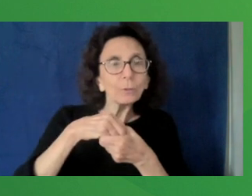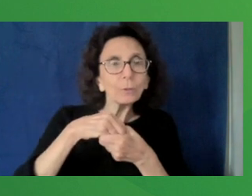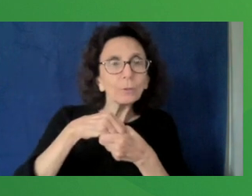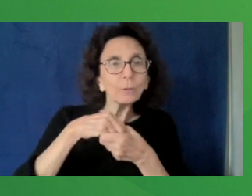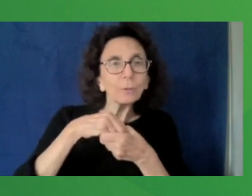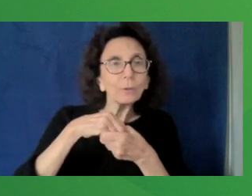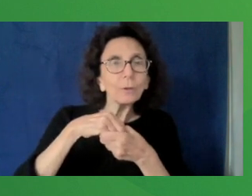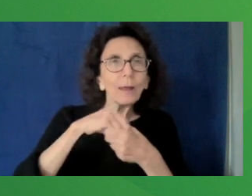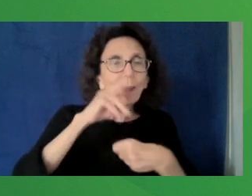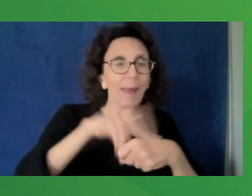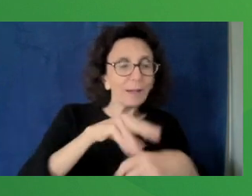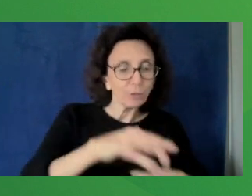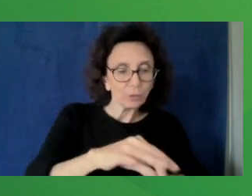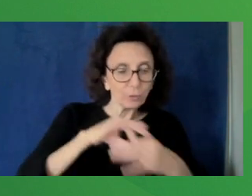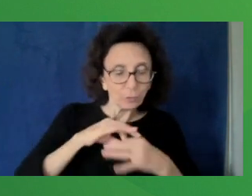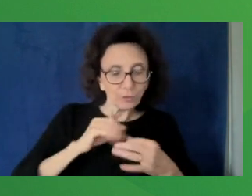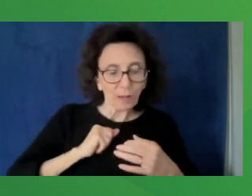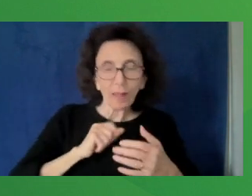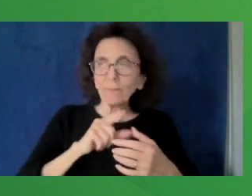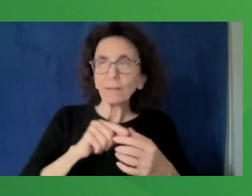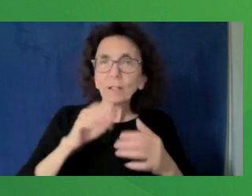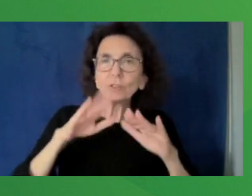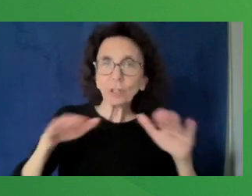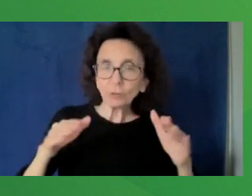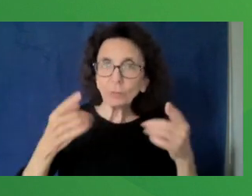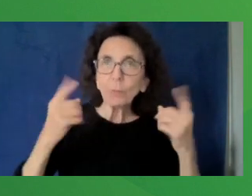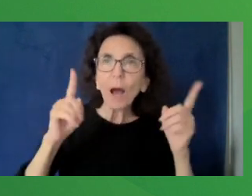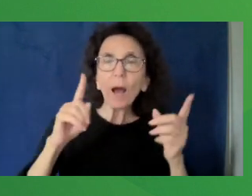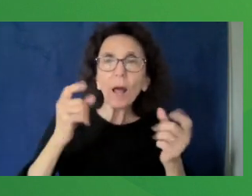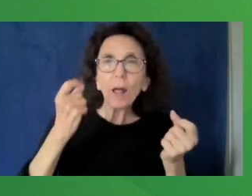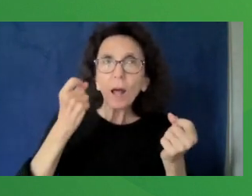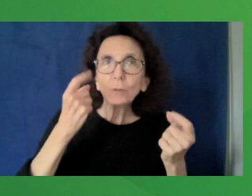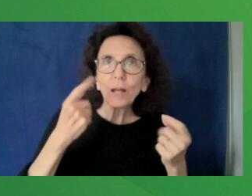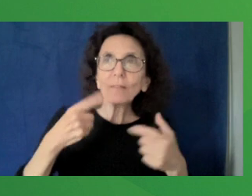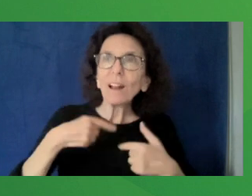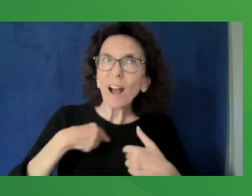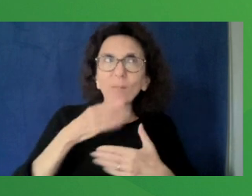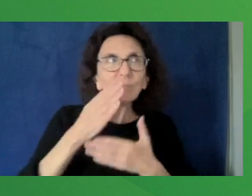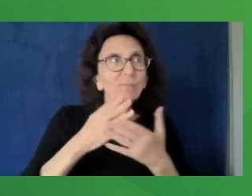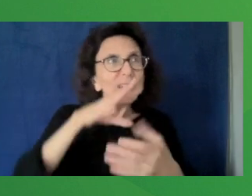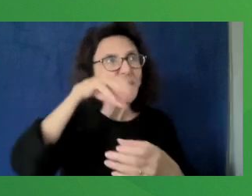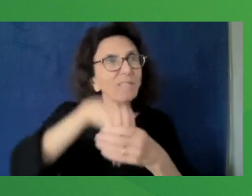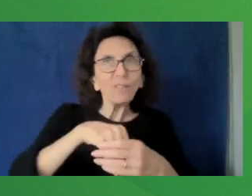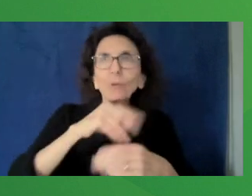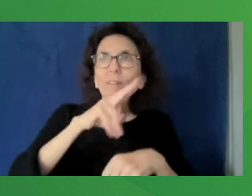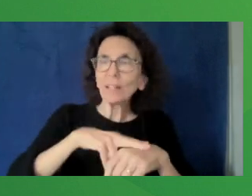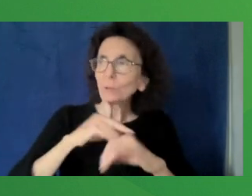our kids came to understand that they too are a part of nature and that the beauty of it all is